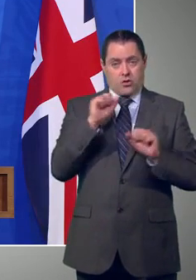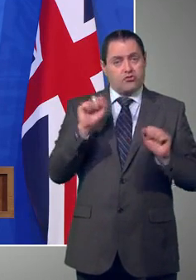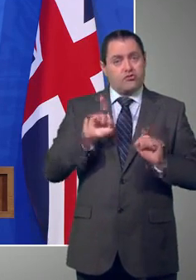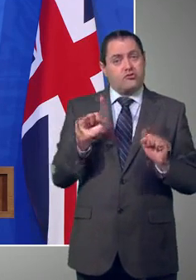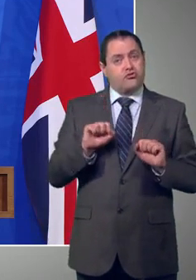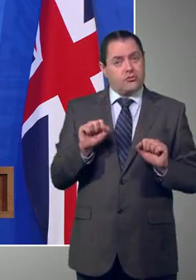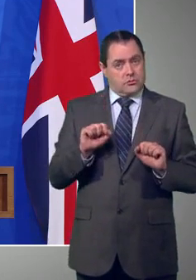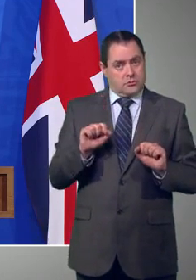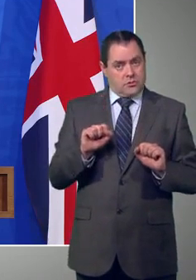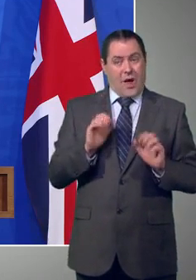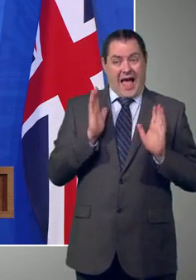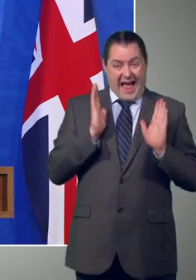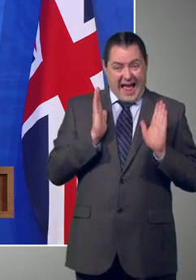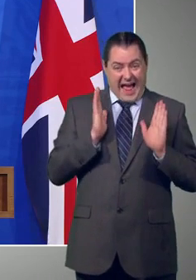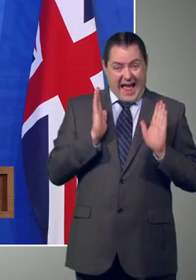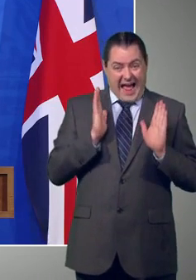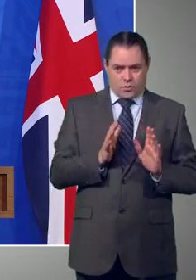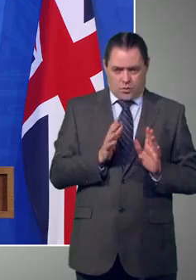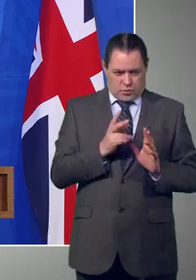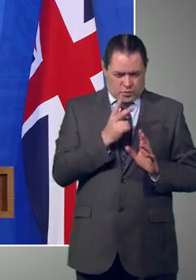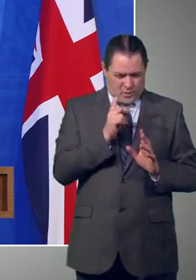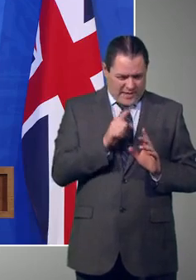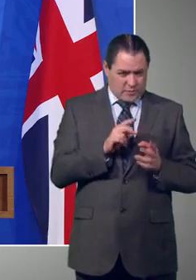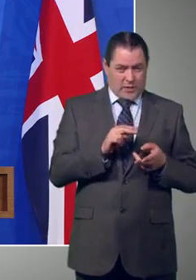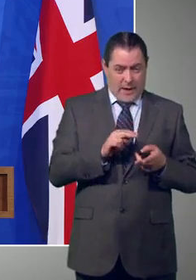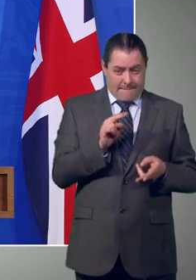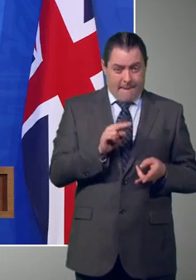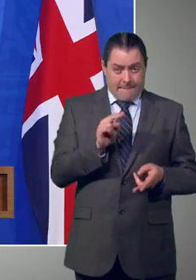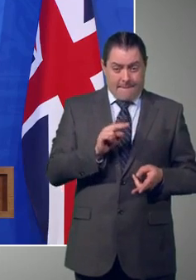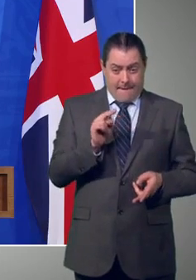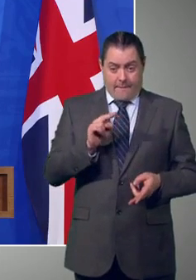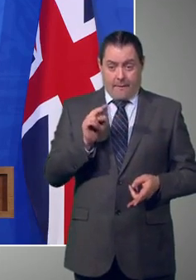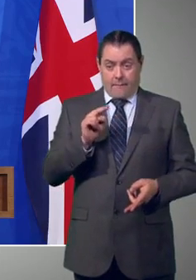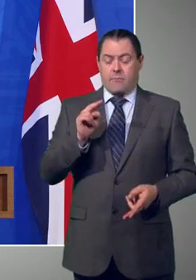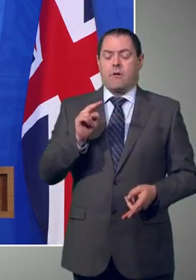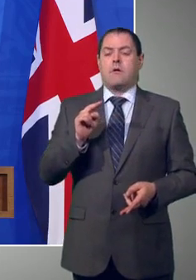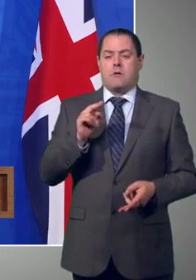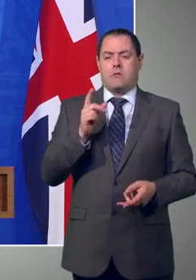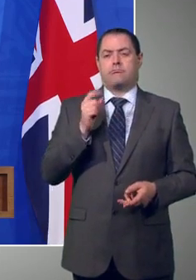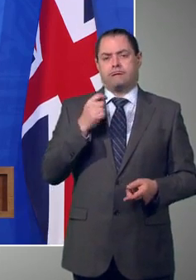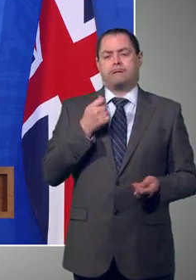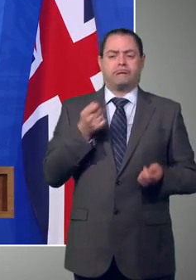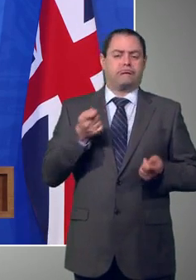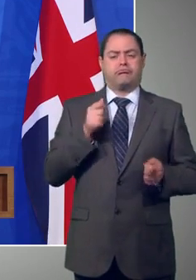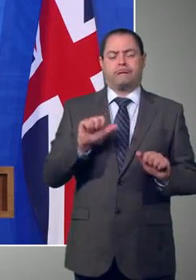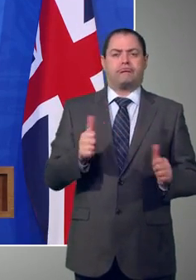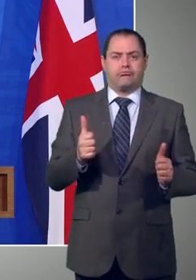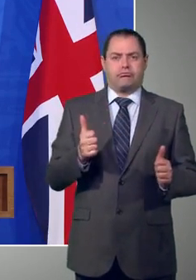capacity to put the testing in place and and we dealing with